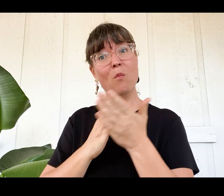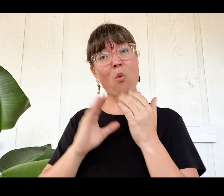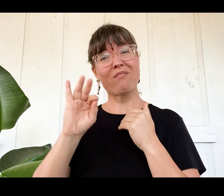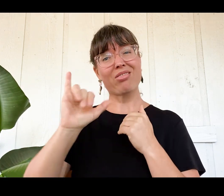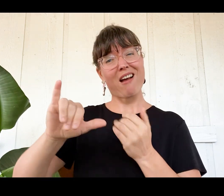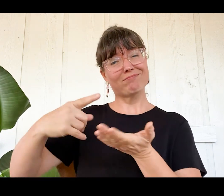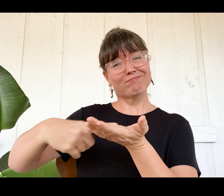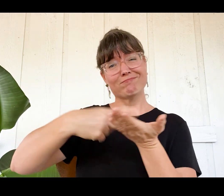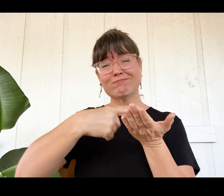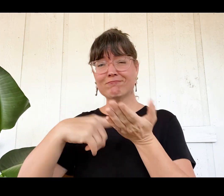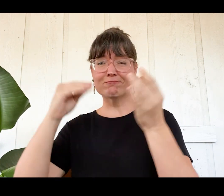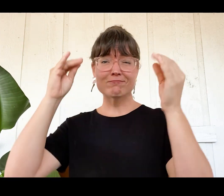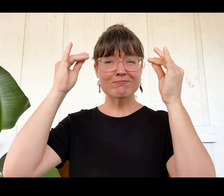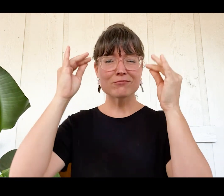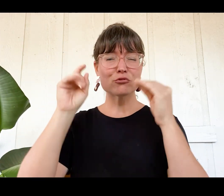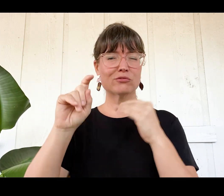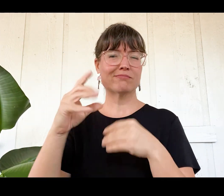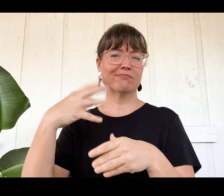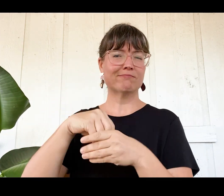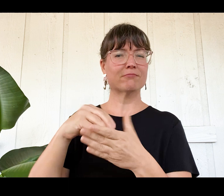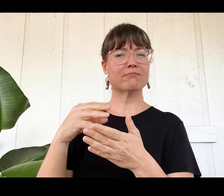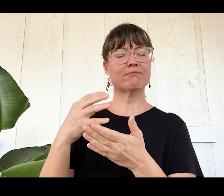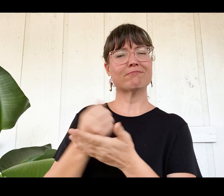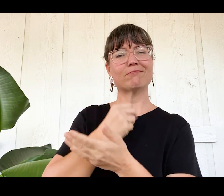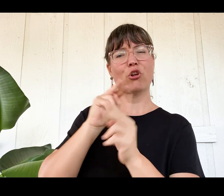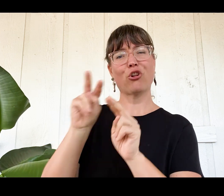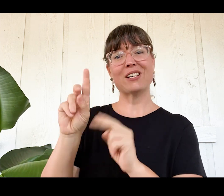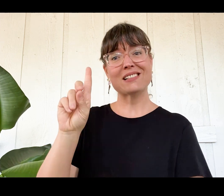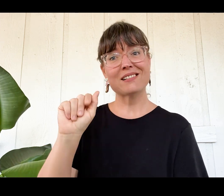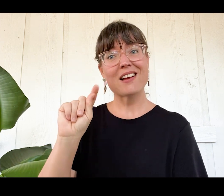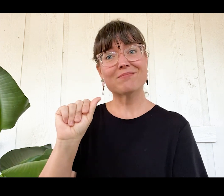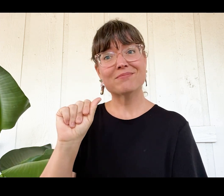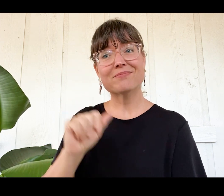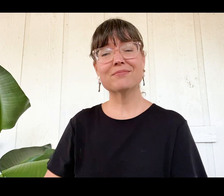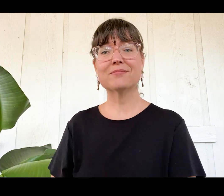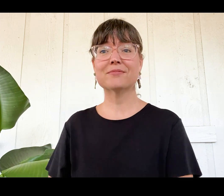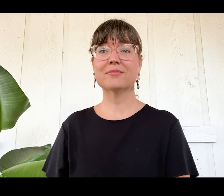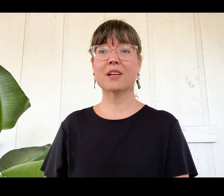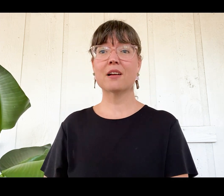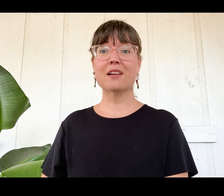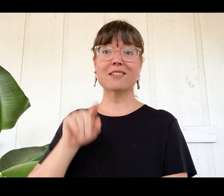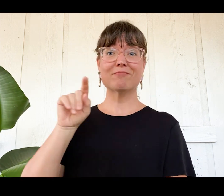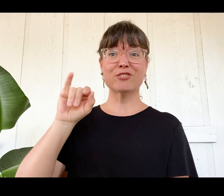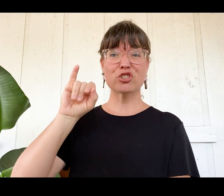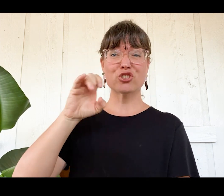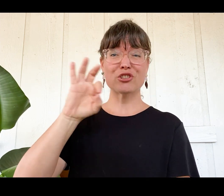job opportunities for deaf people. Part of this discussion includes taking a look at data.